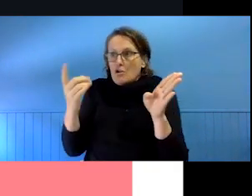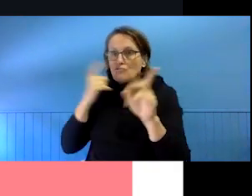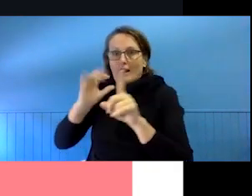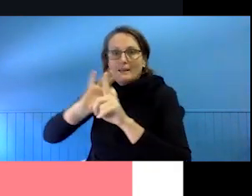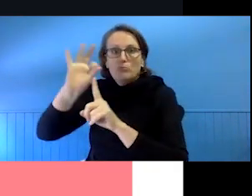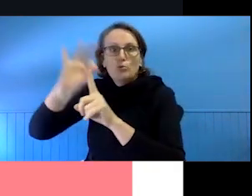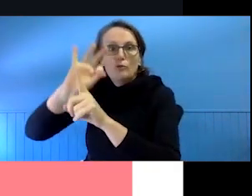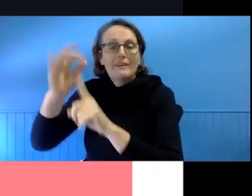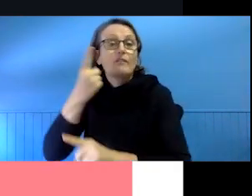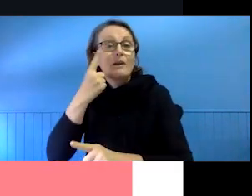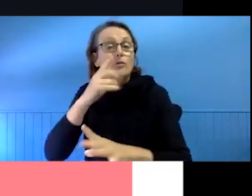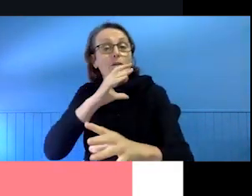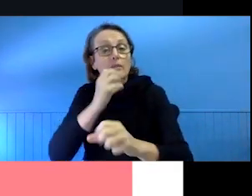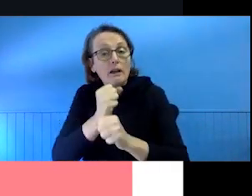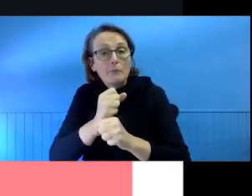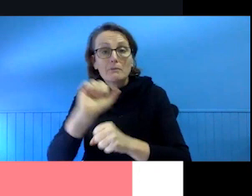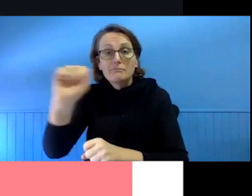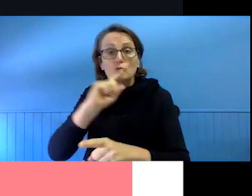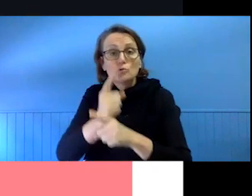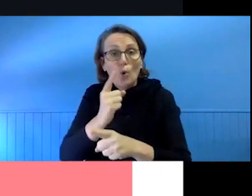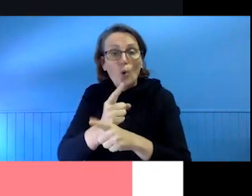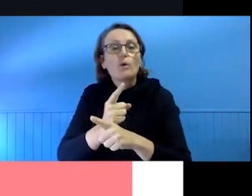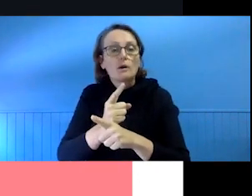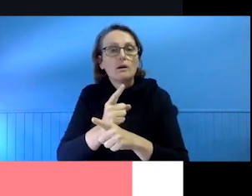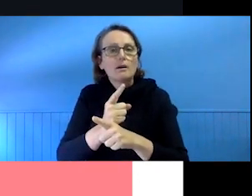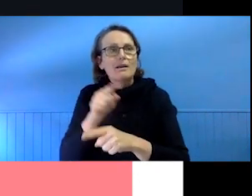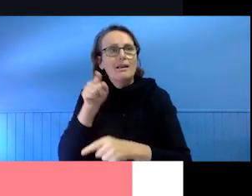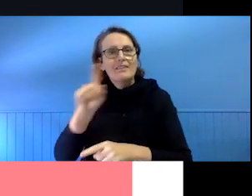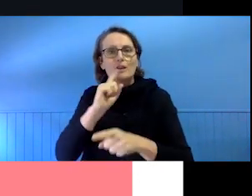what the government is talking about, it's less about shutting down